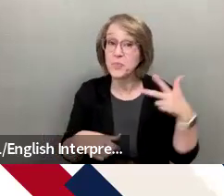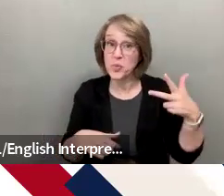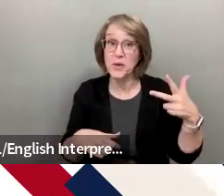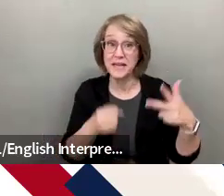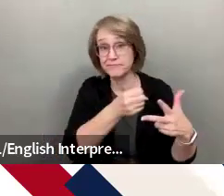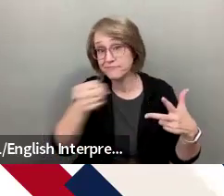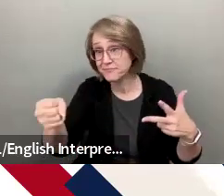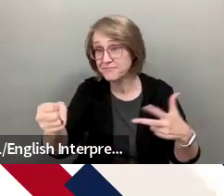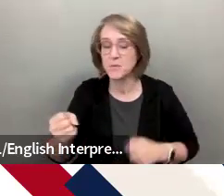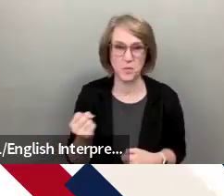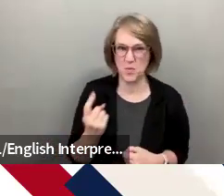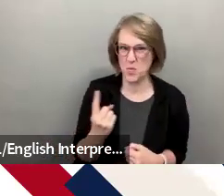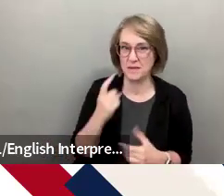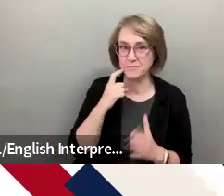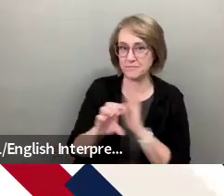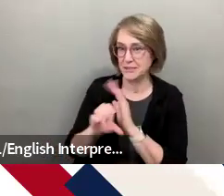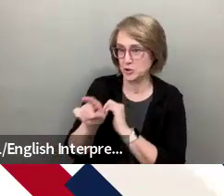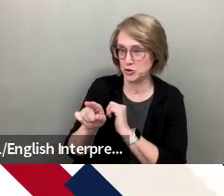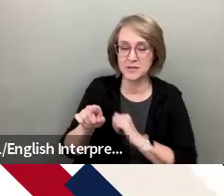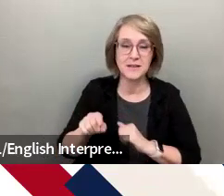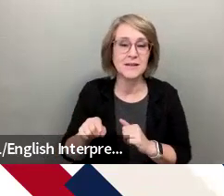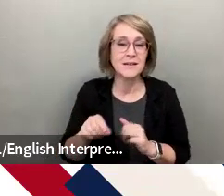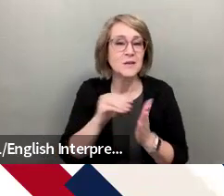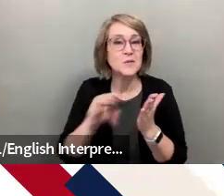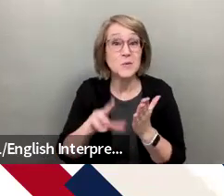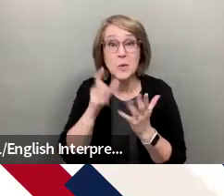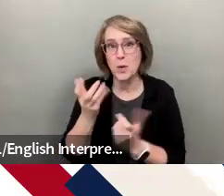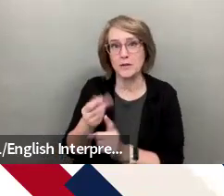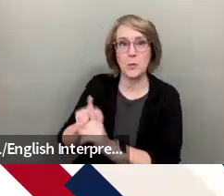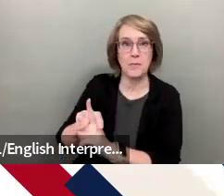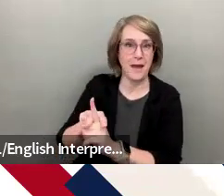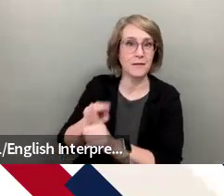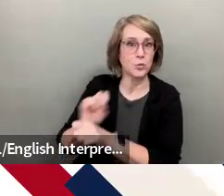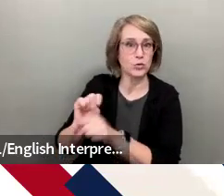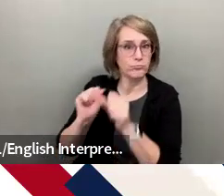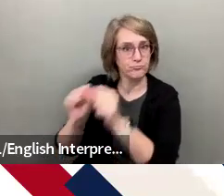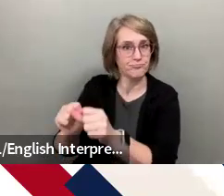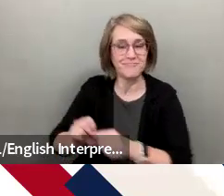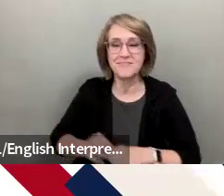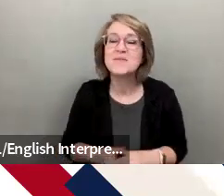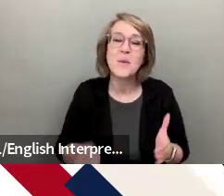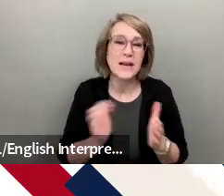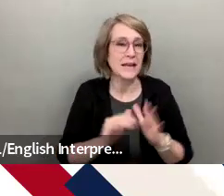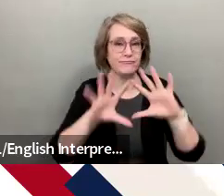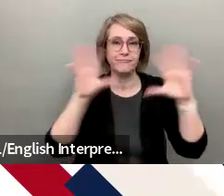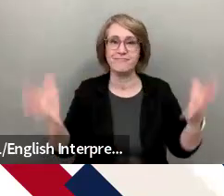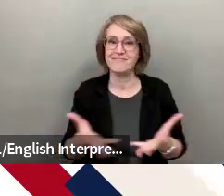HERE WAS ANOTHER STUDENT WHO WANTED TO APPLY AS WELL. SO REALLY GREAT THINGS ACROSS THE BOARD.